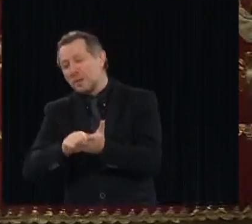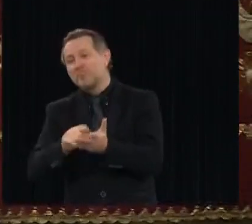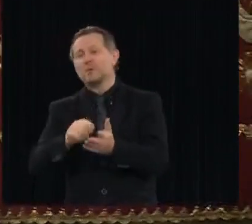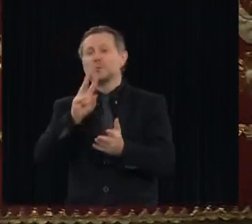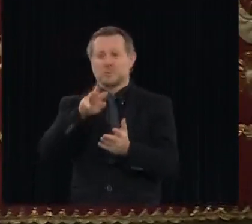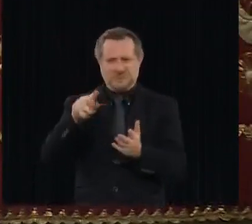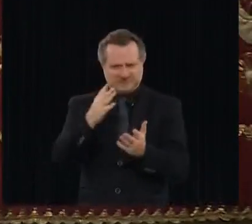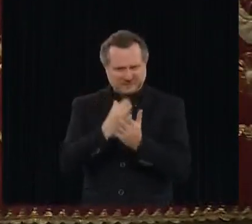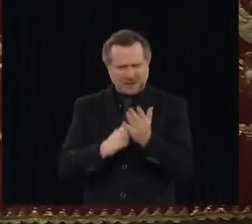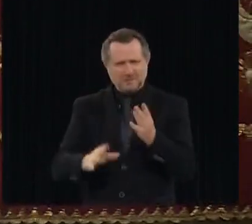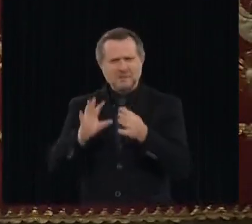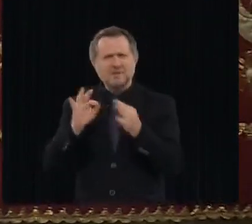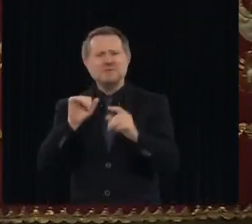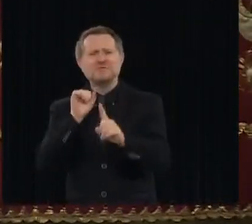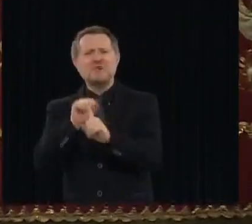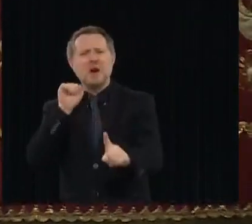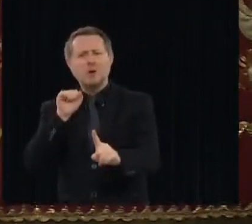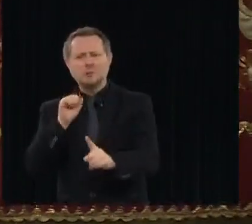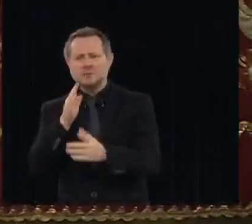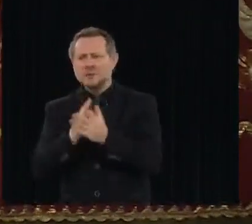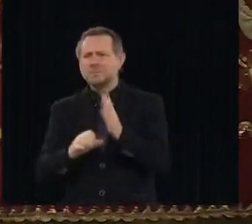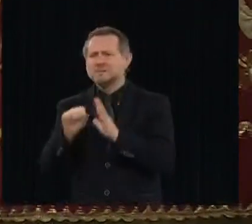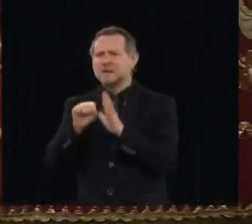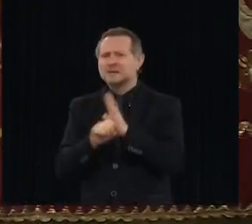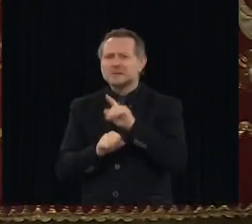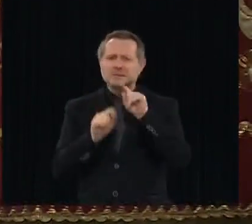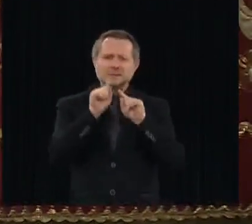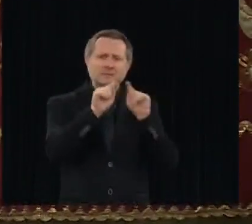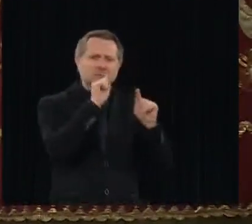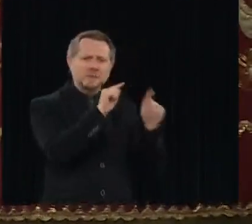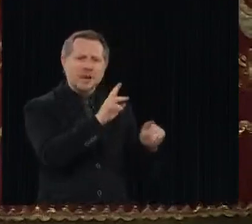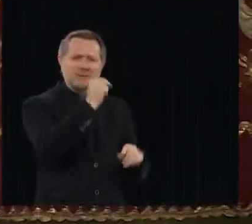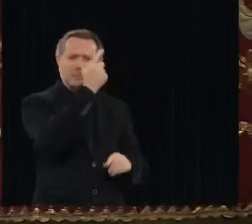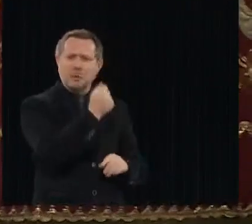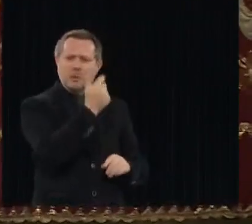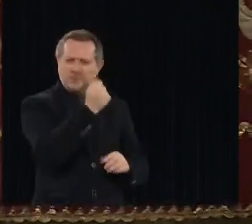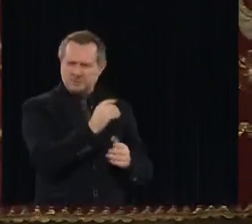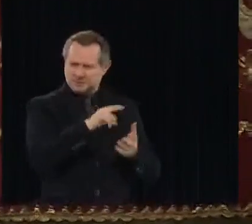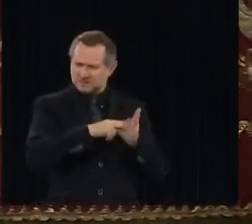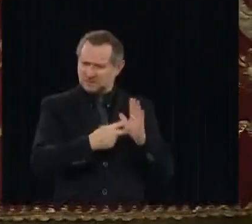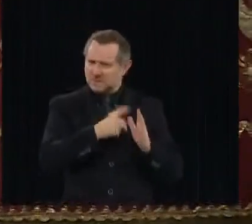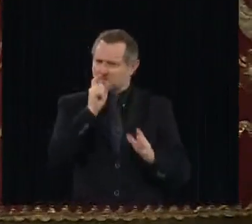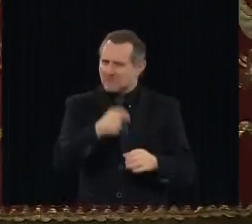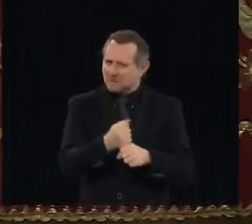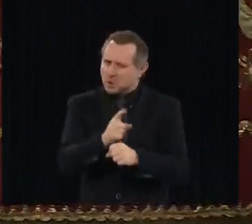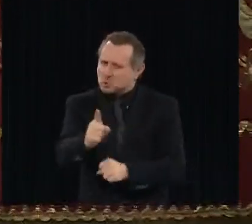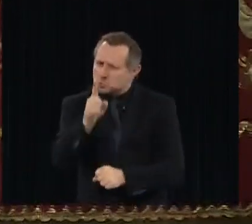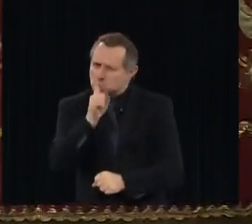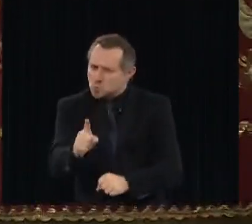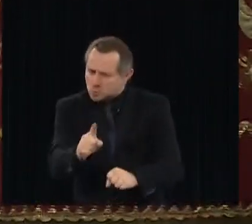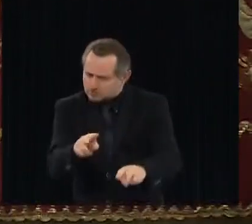UNEMPLOYMENT SYSTEM. I ALSO NOTED THE "NEW YORK